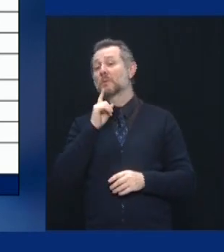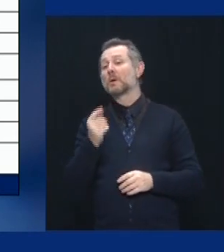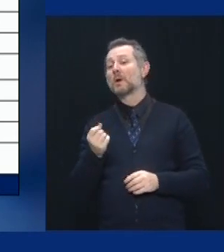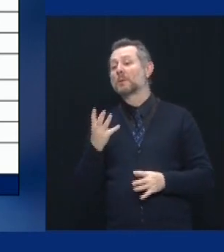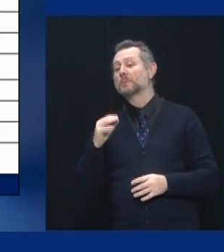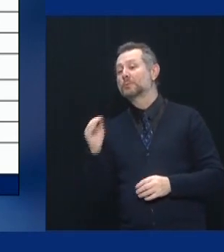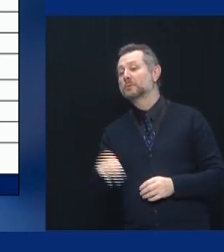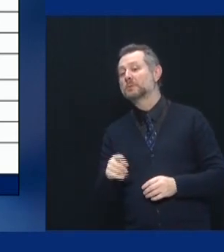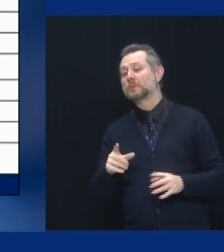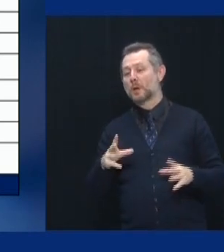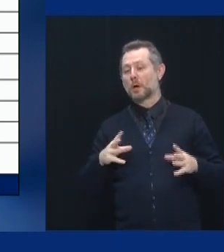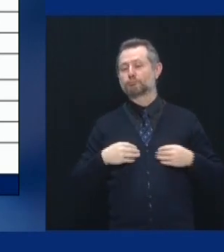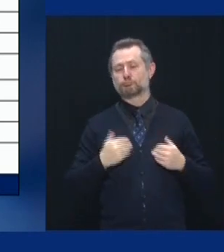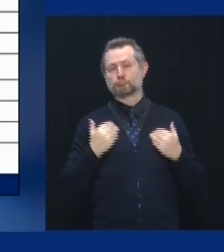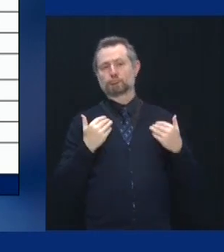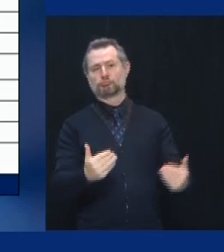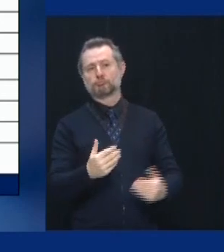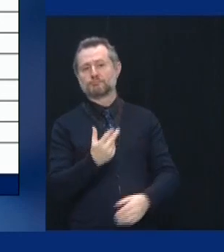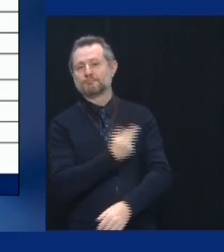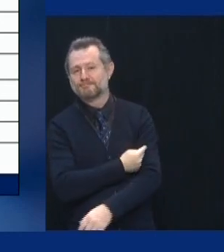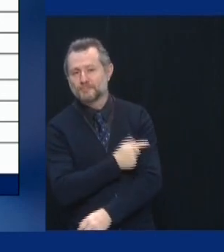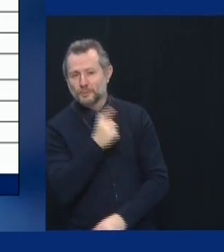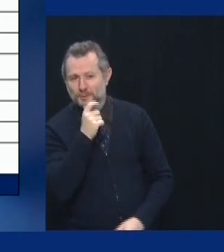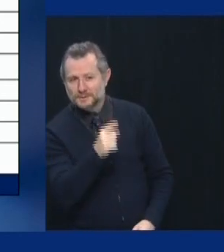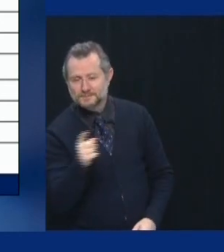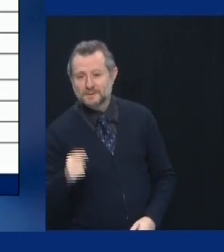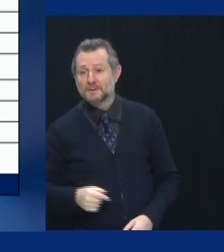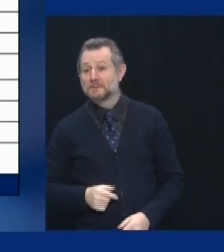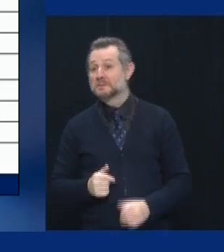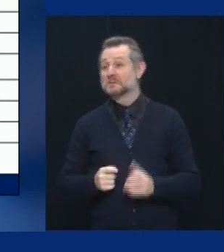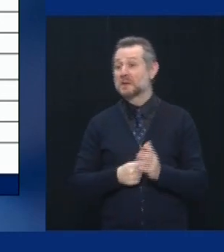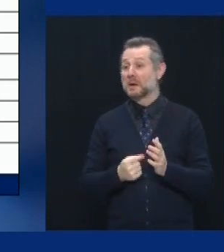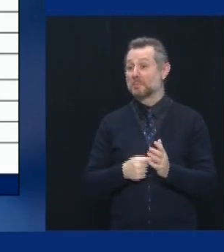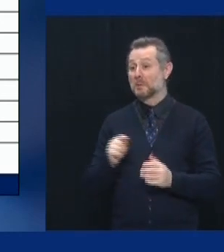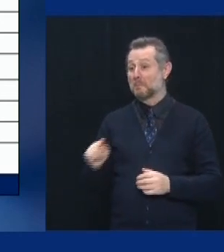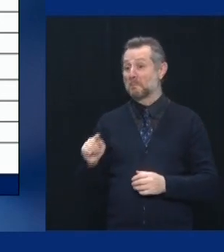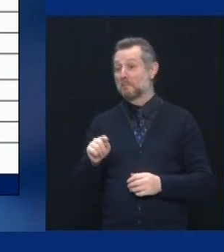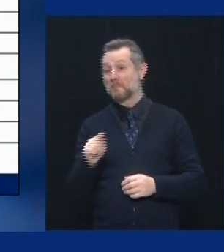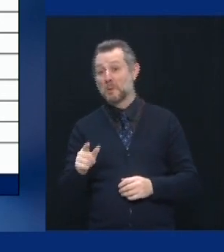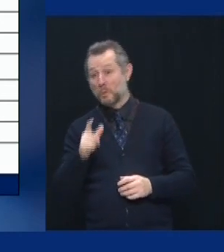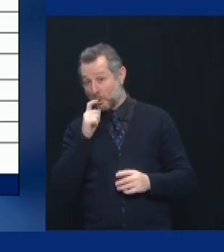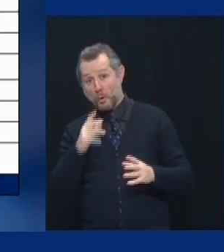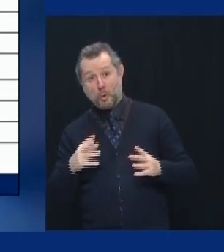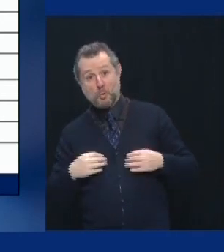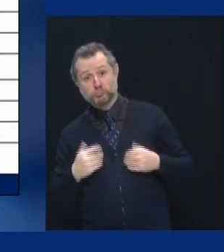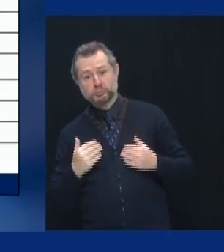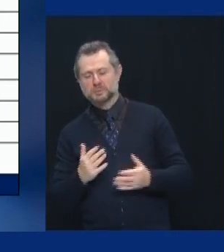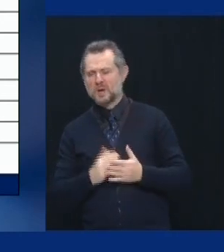YOU SEE A VARIANCE IN THE NUMBER OF STAFF, ESPECIALLY, THAT HAS